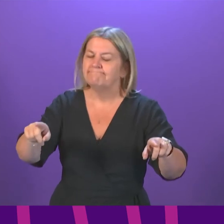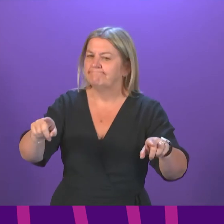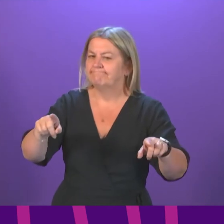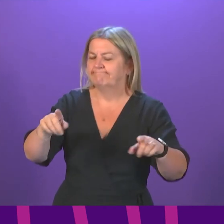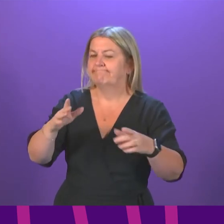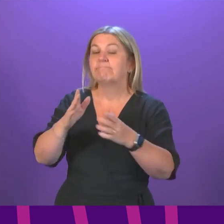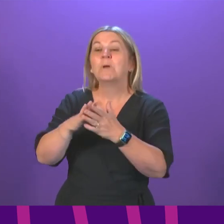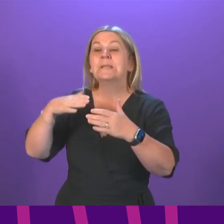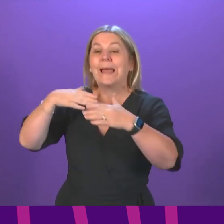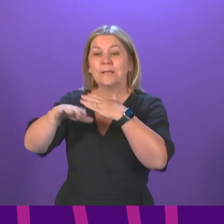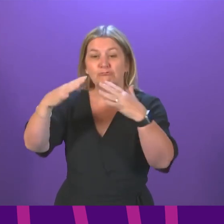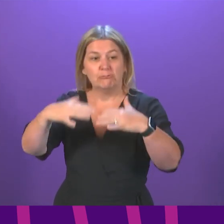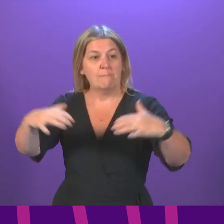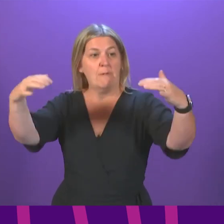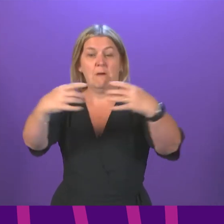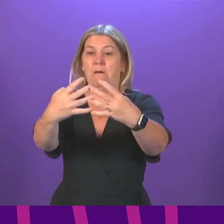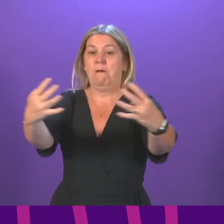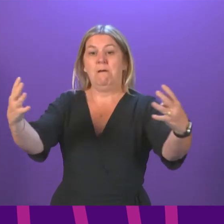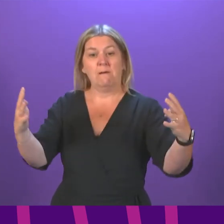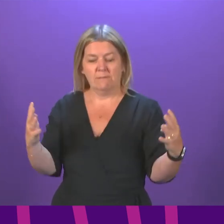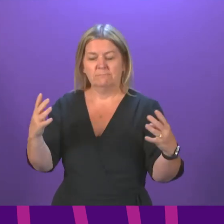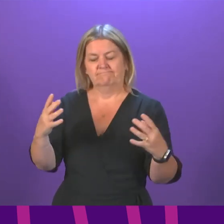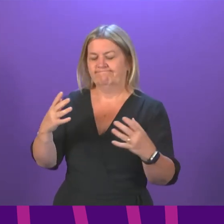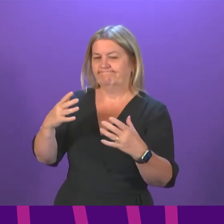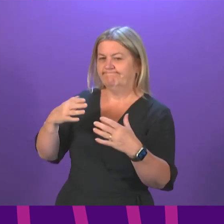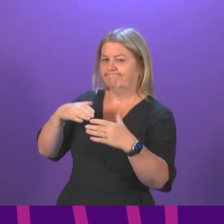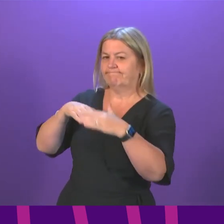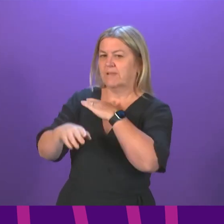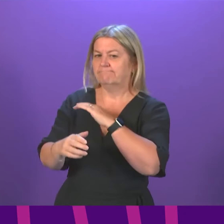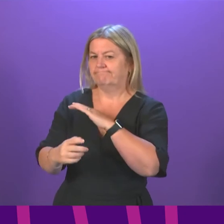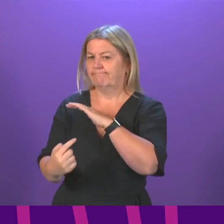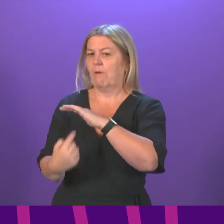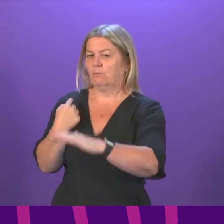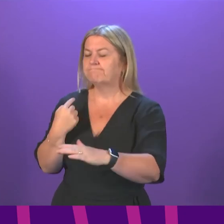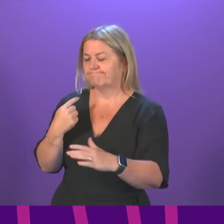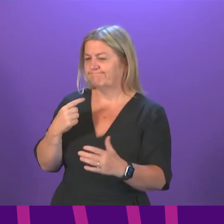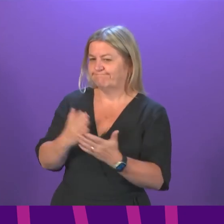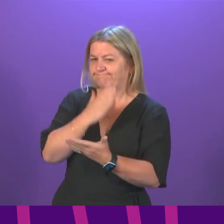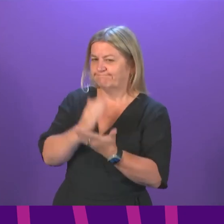and exiting the chamber. Please use only the aisles and walkways to access your seats and when moving around the chamber.